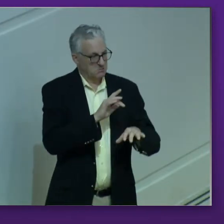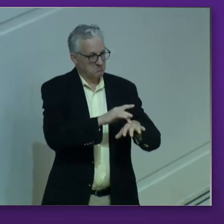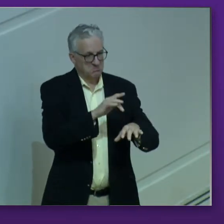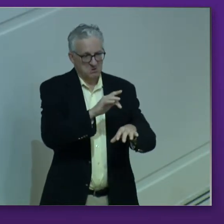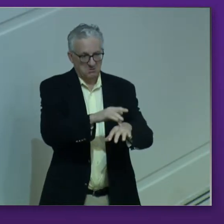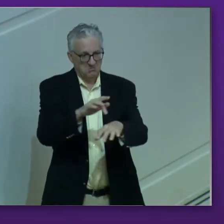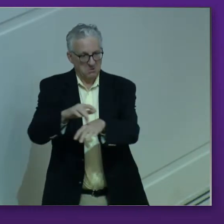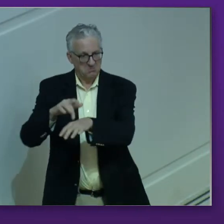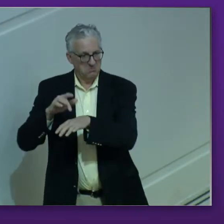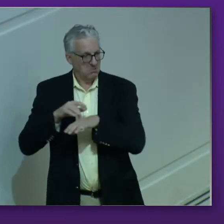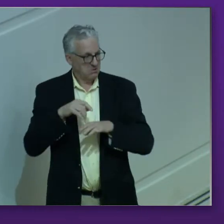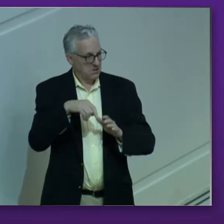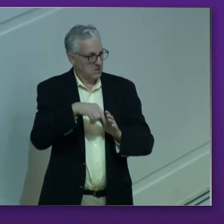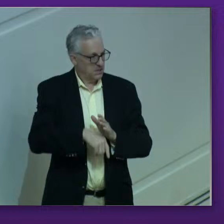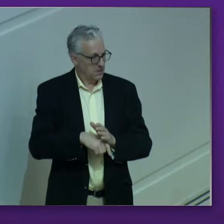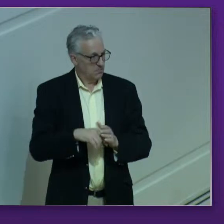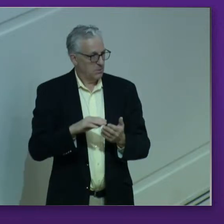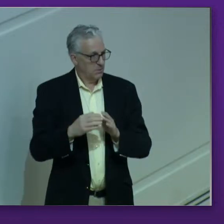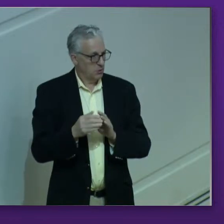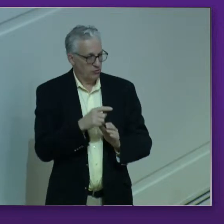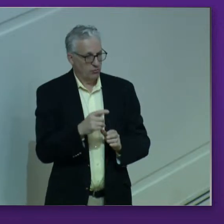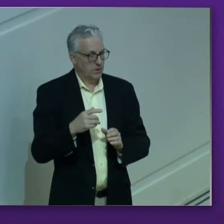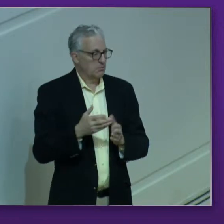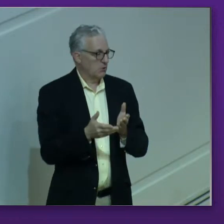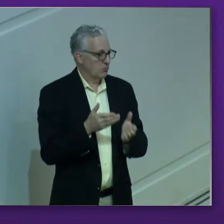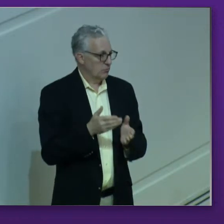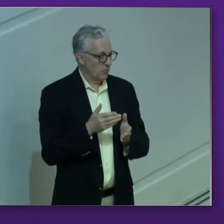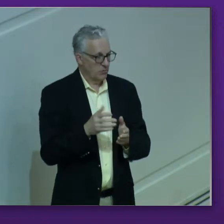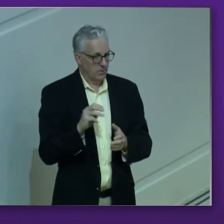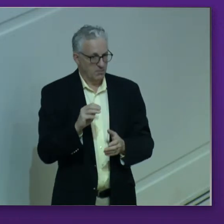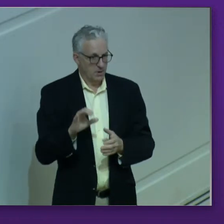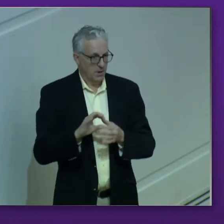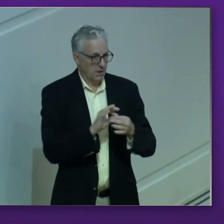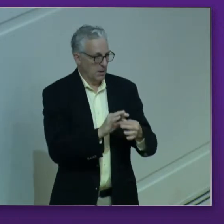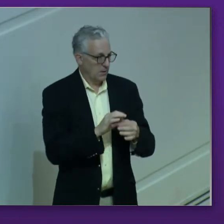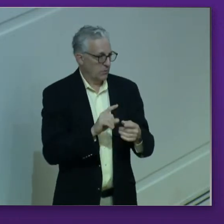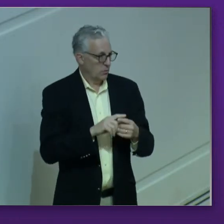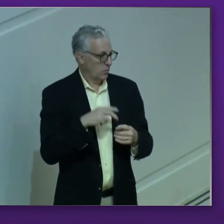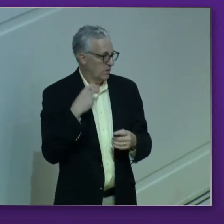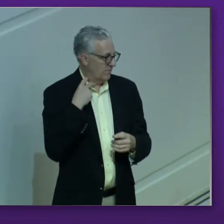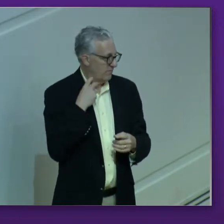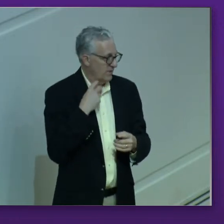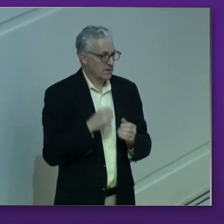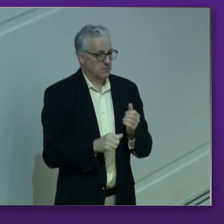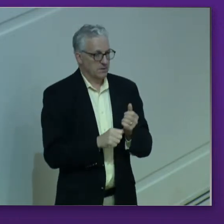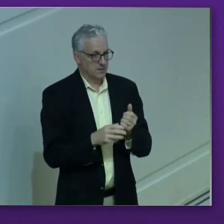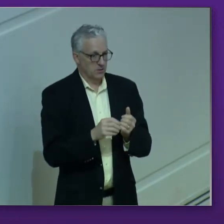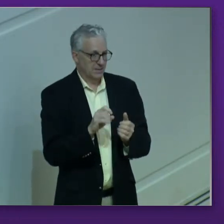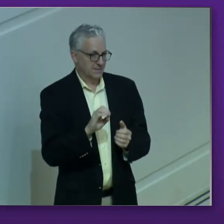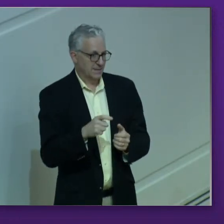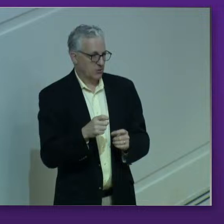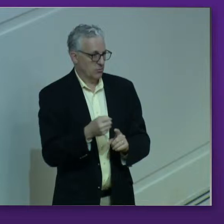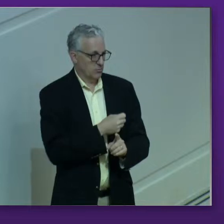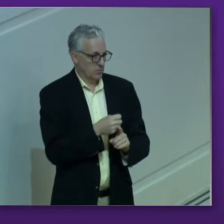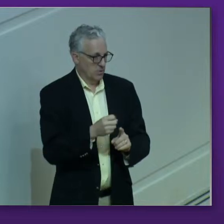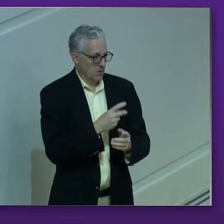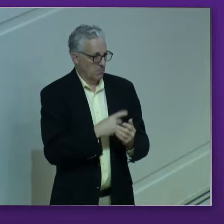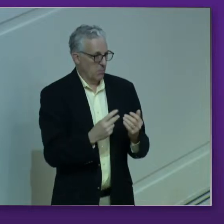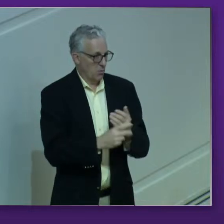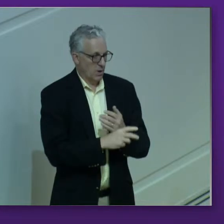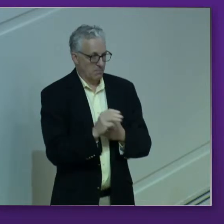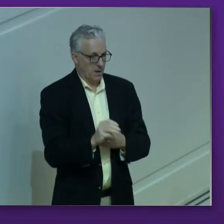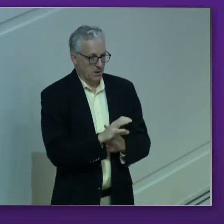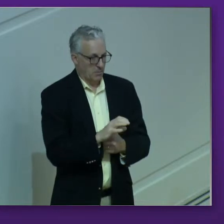ENGLISH AND READING.